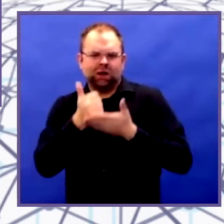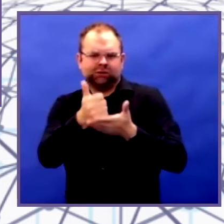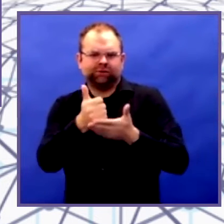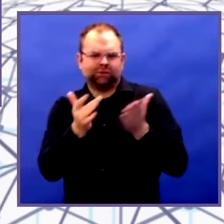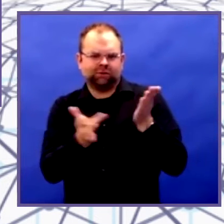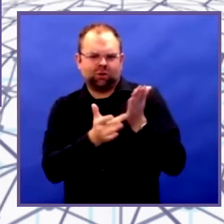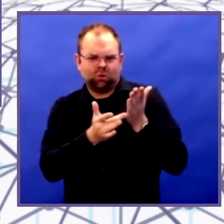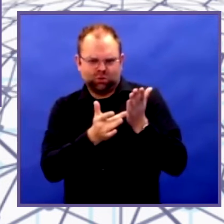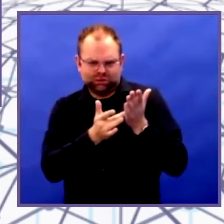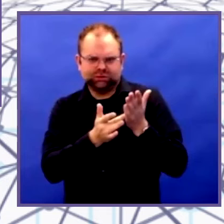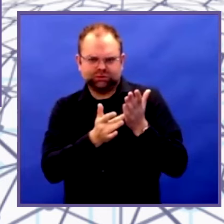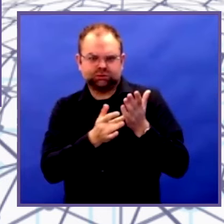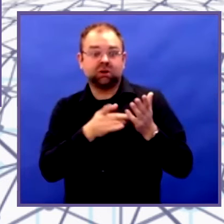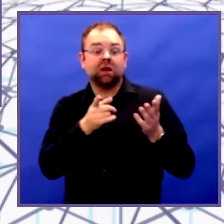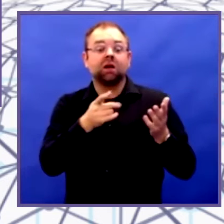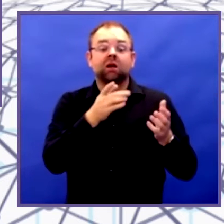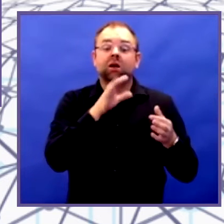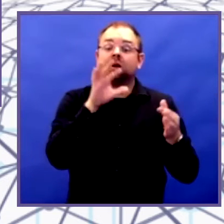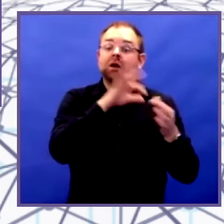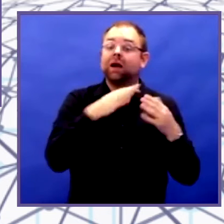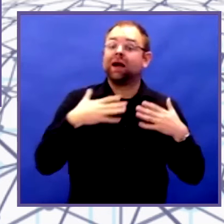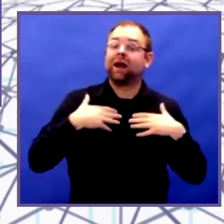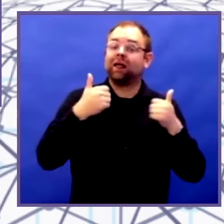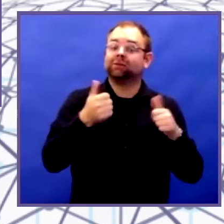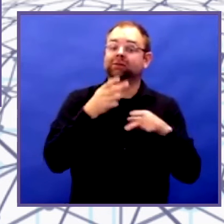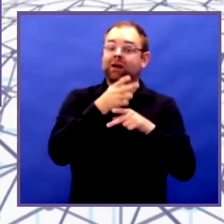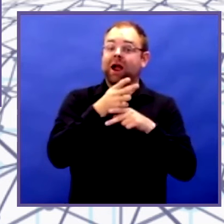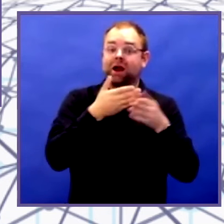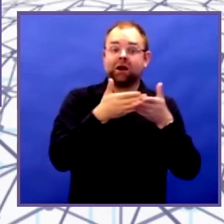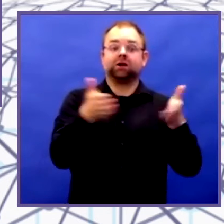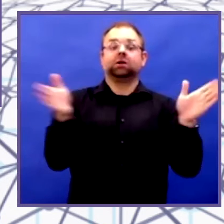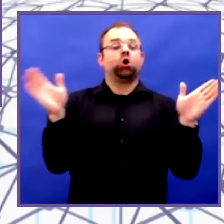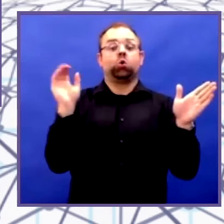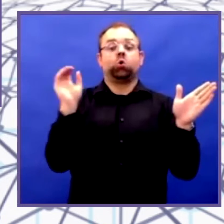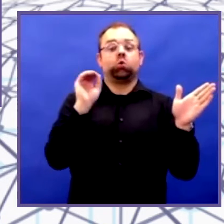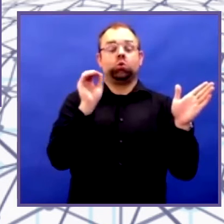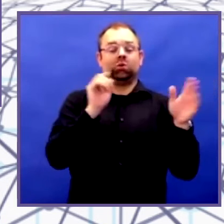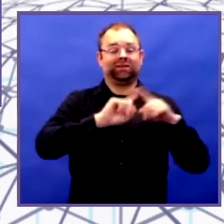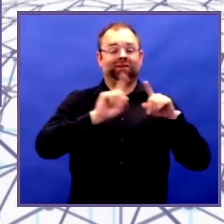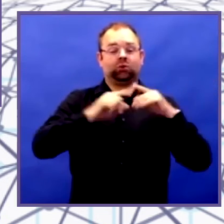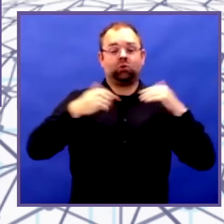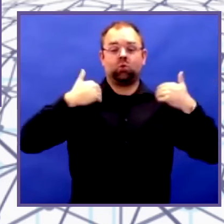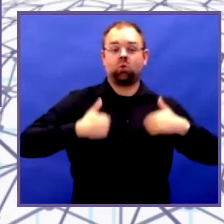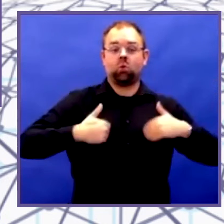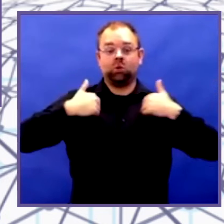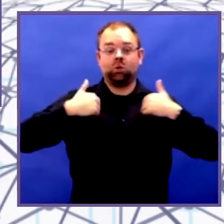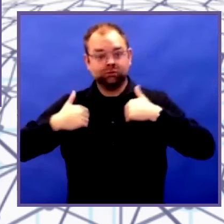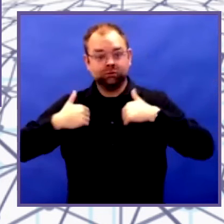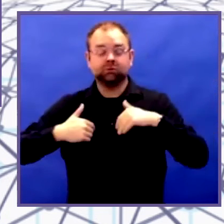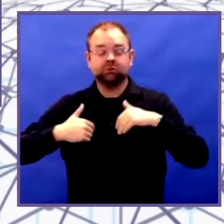we are going to continue to fail to meet the need and people will fall through the gaps.